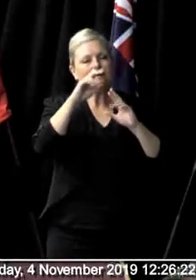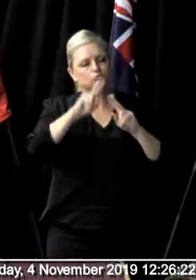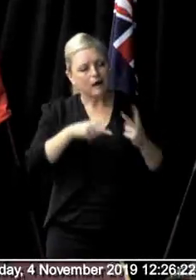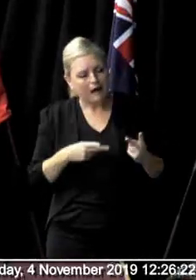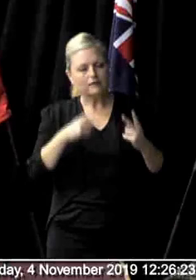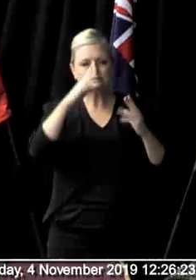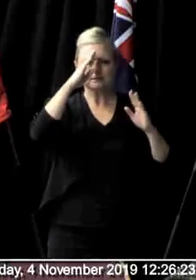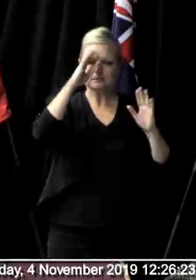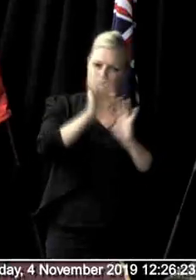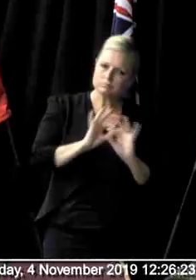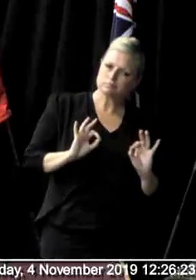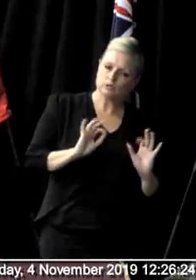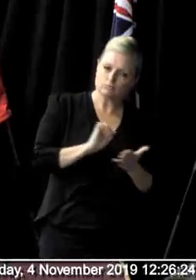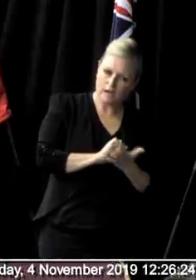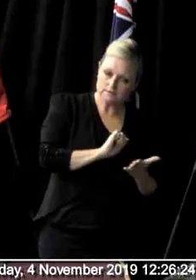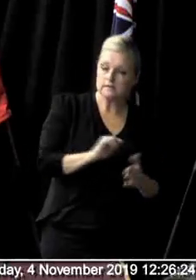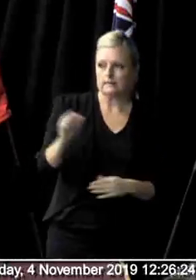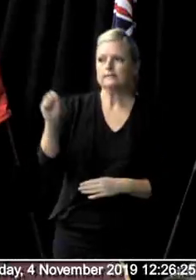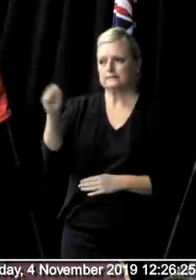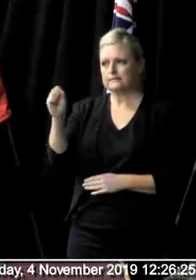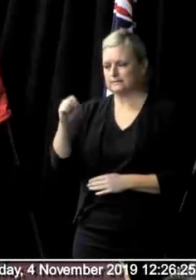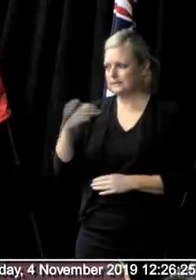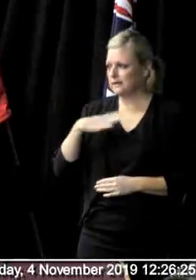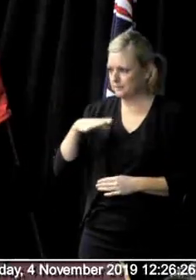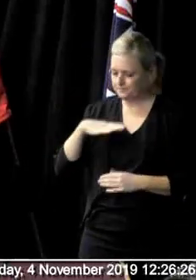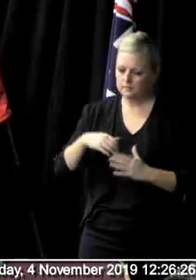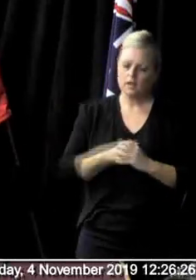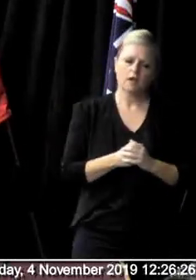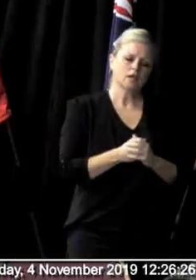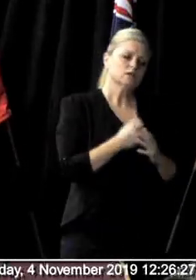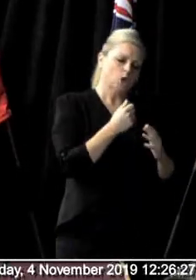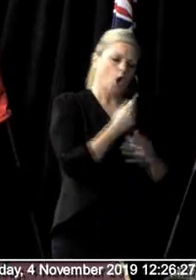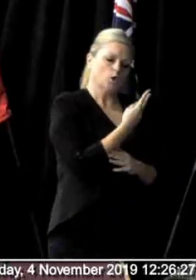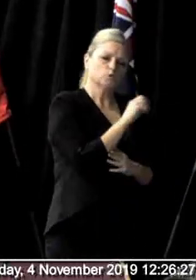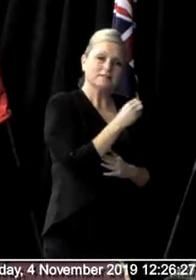So did you, in consequence – this is in early 2013 – meet with the school and agree